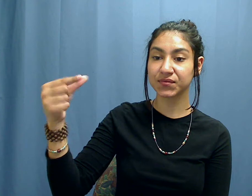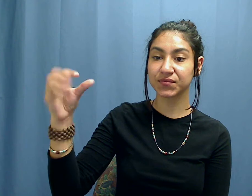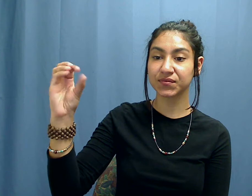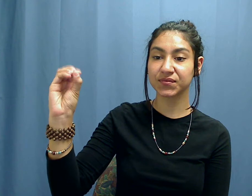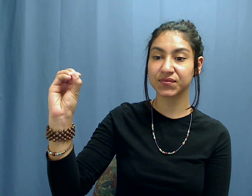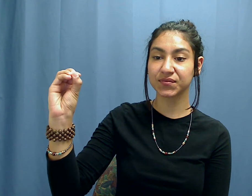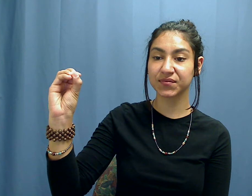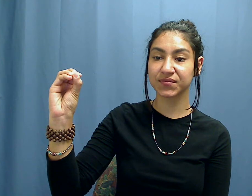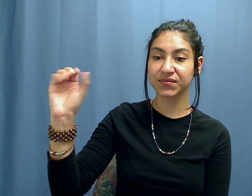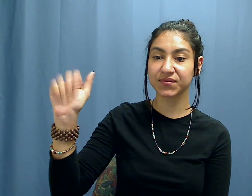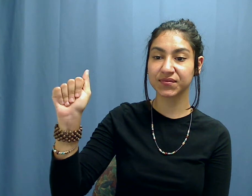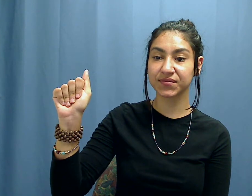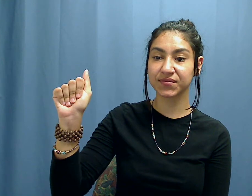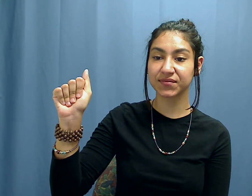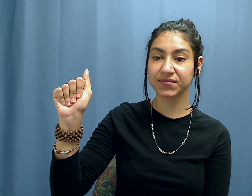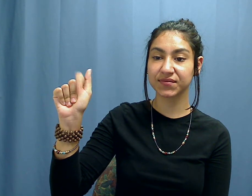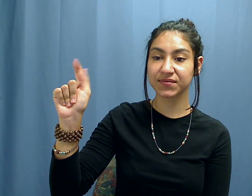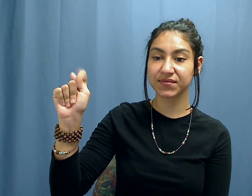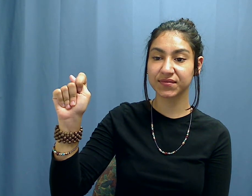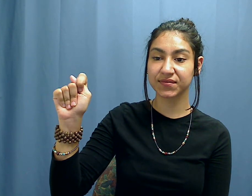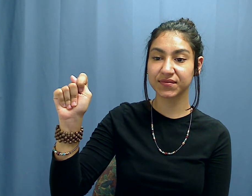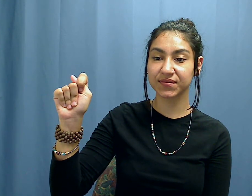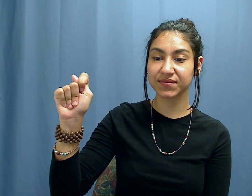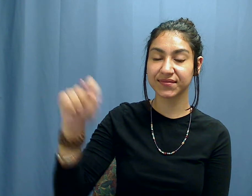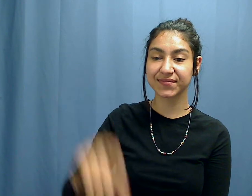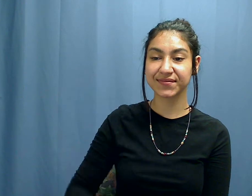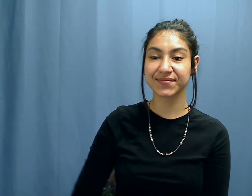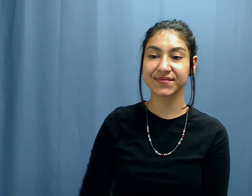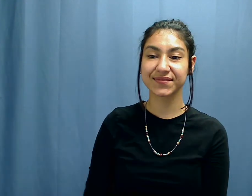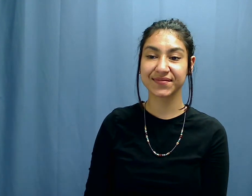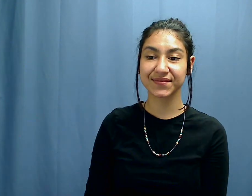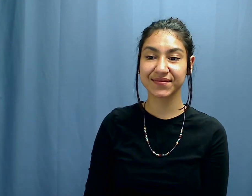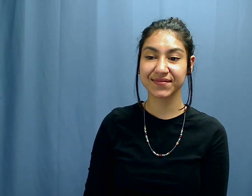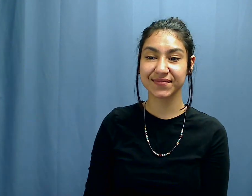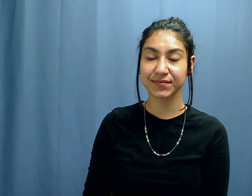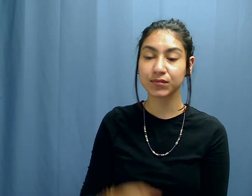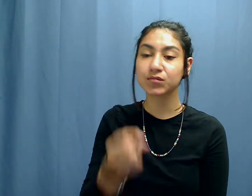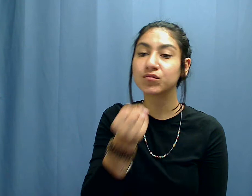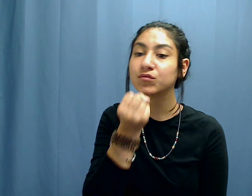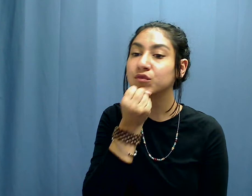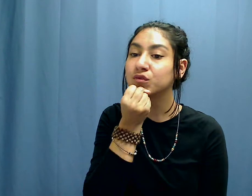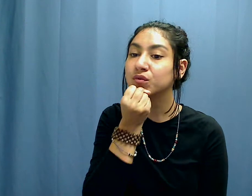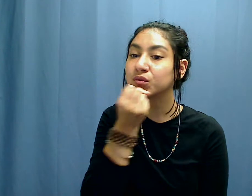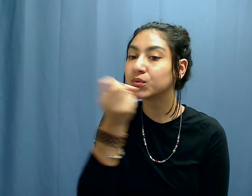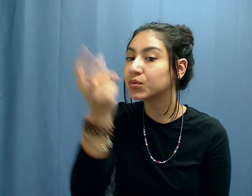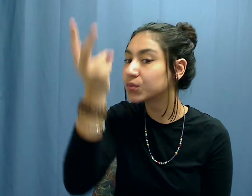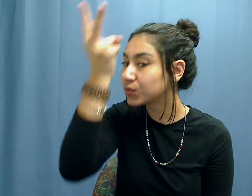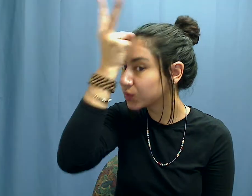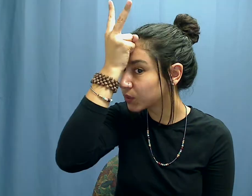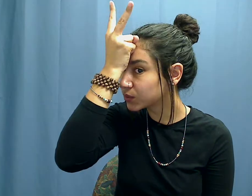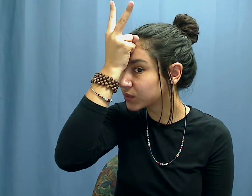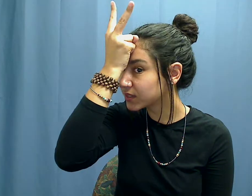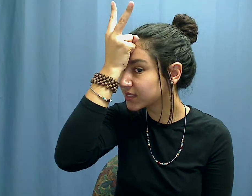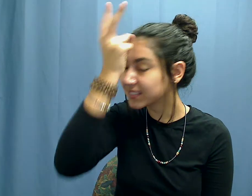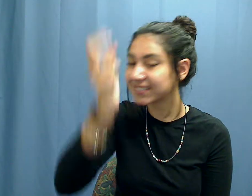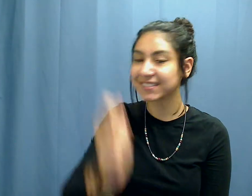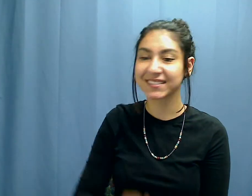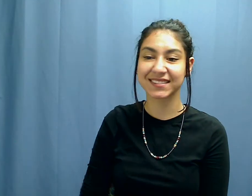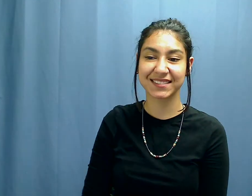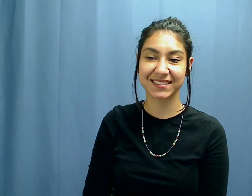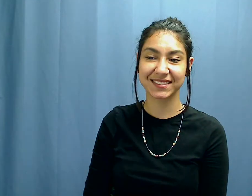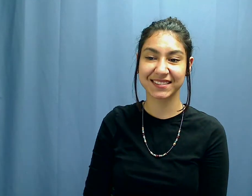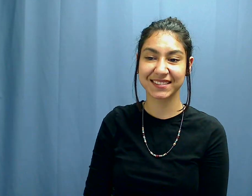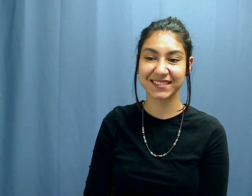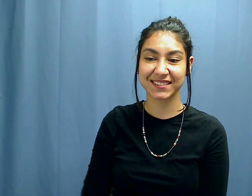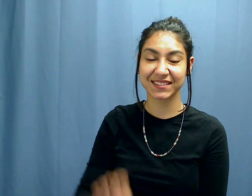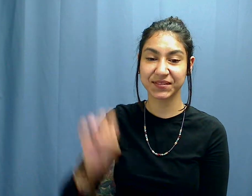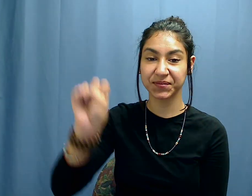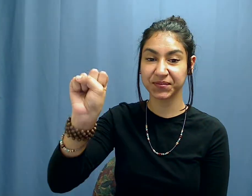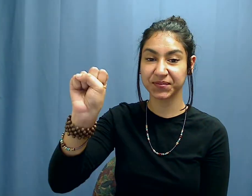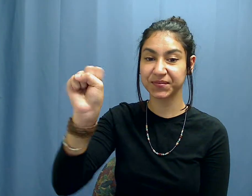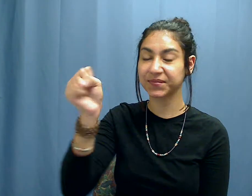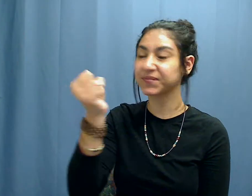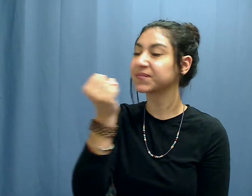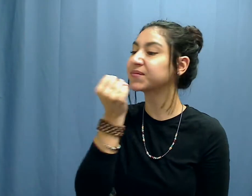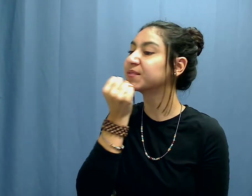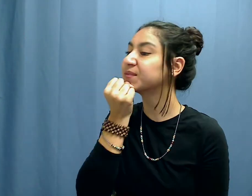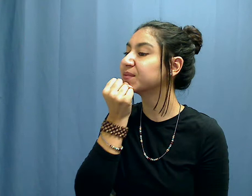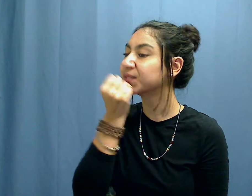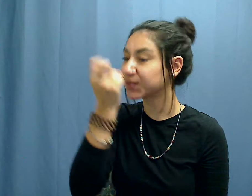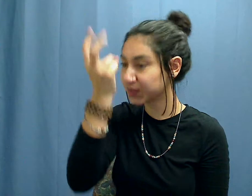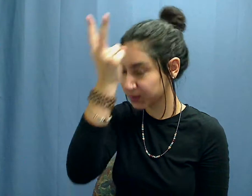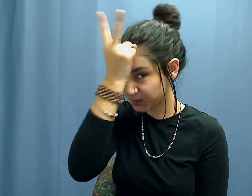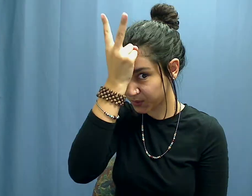Goat